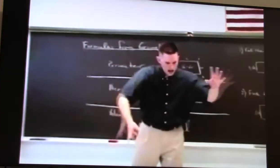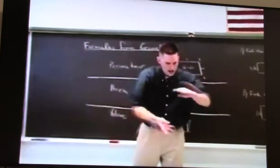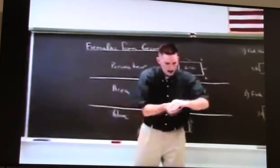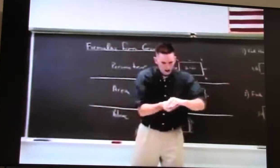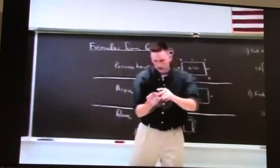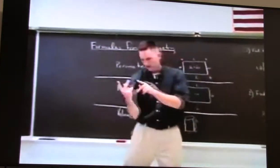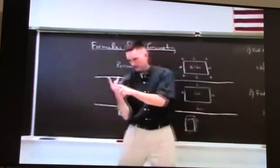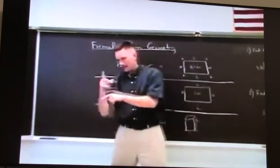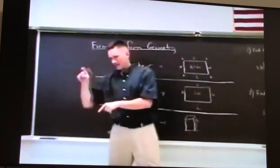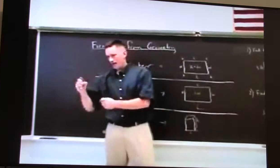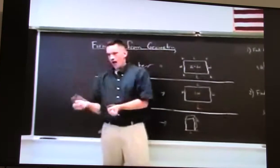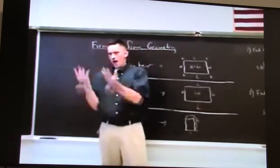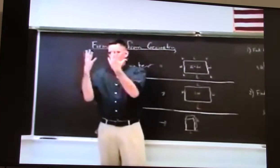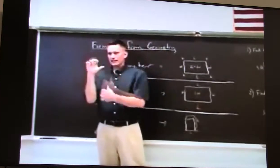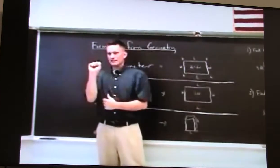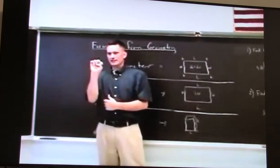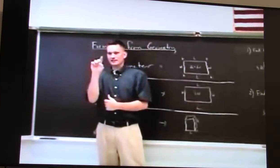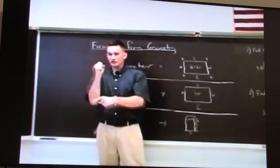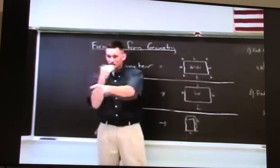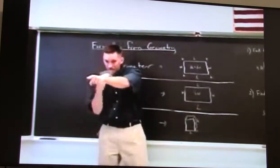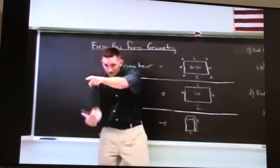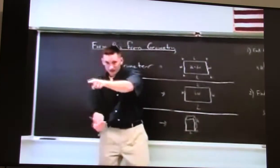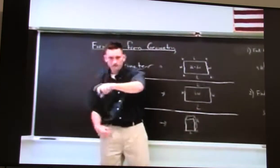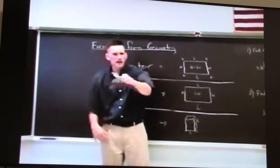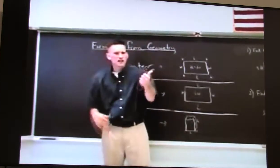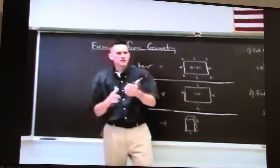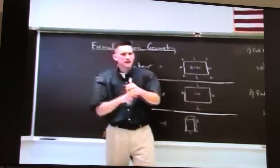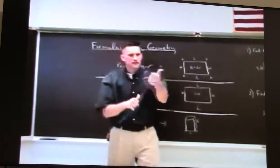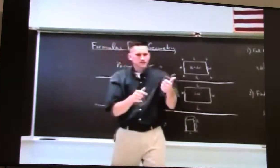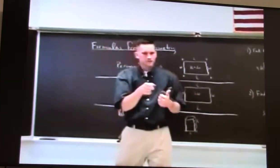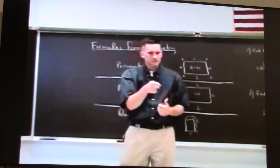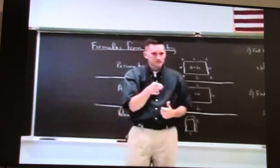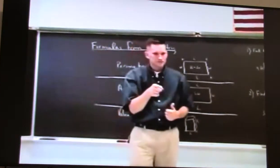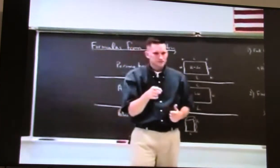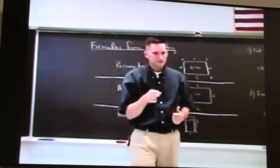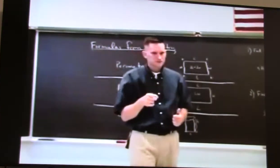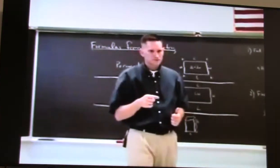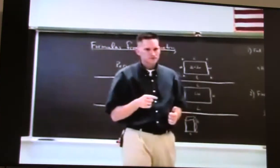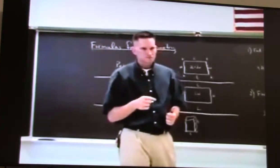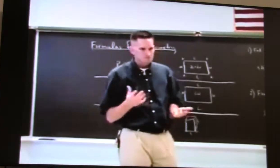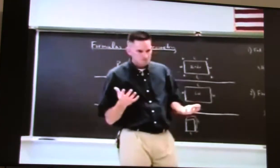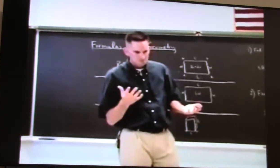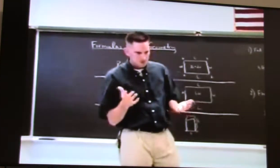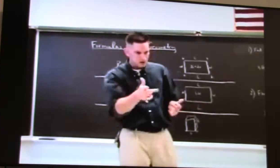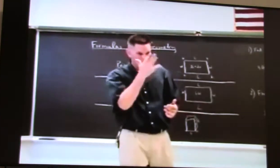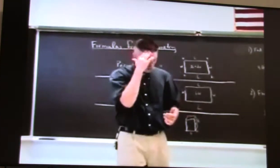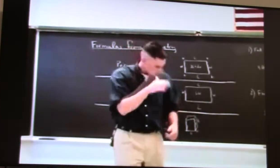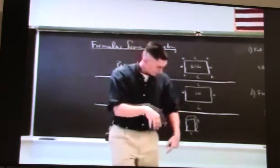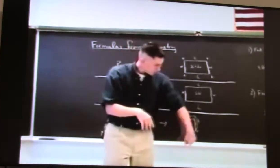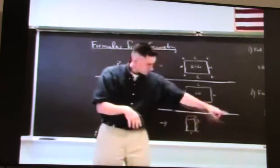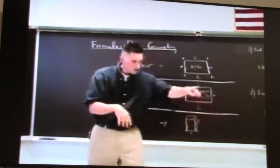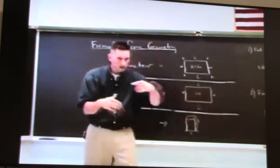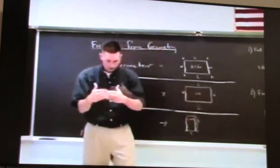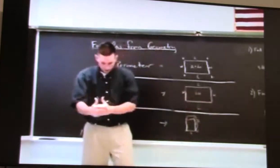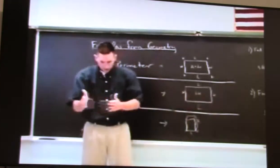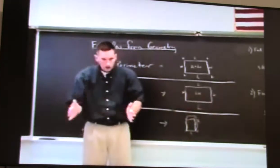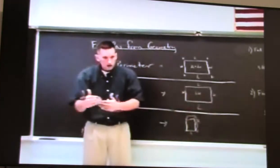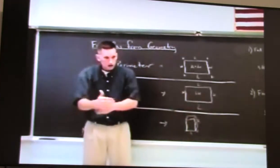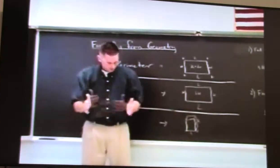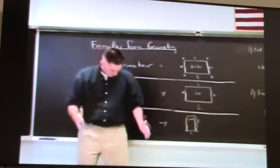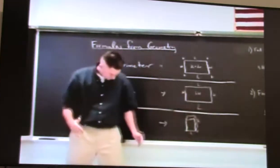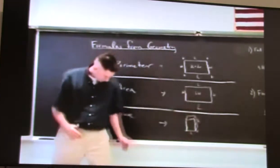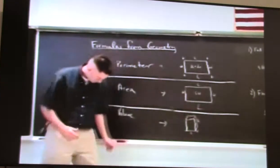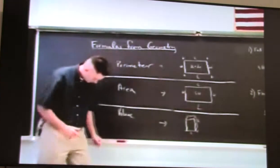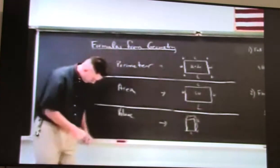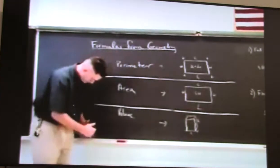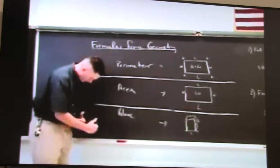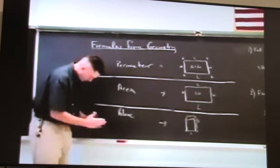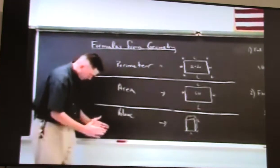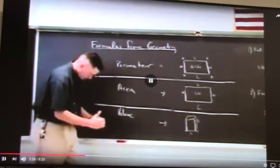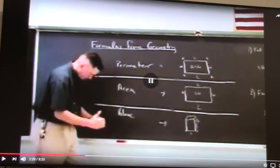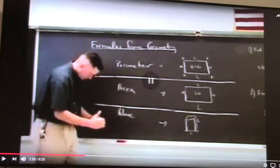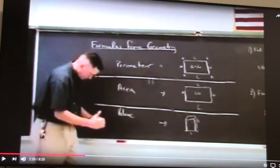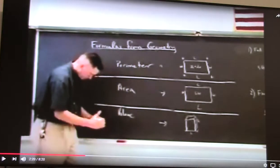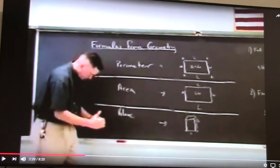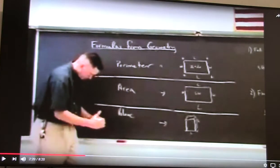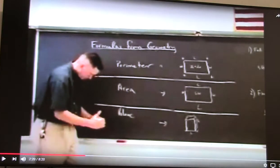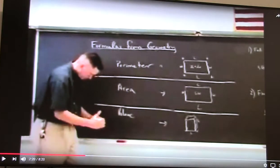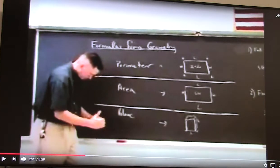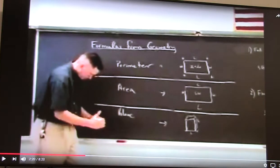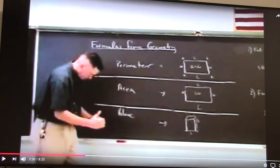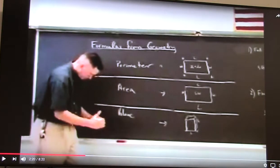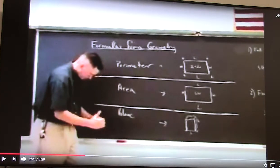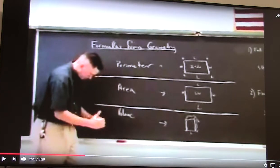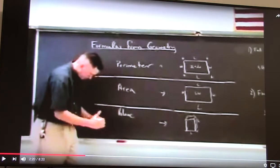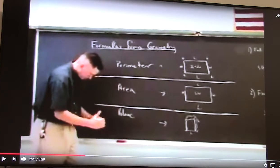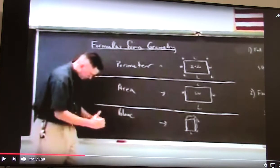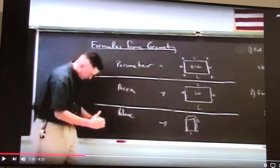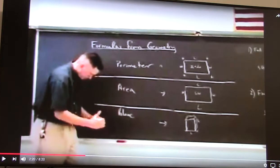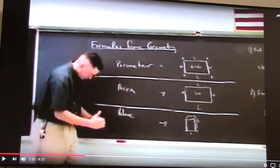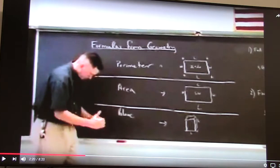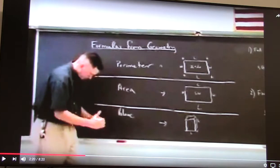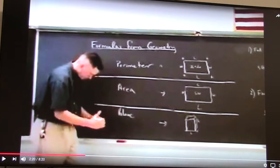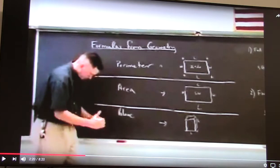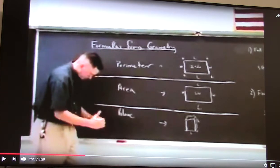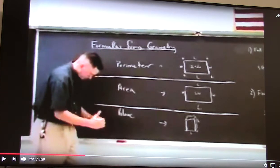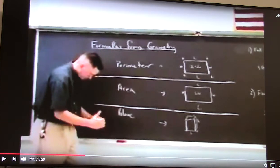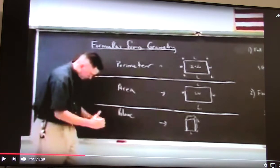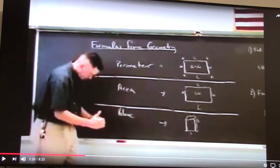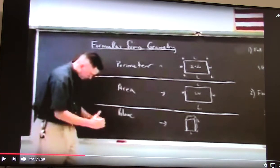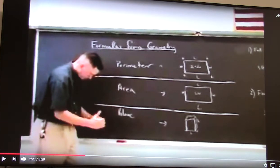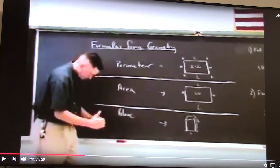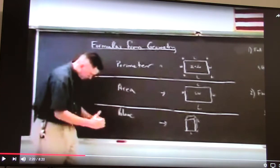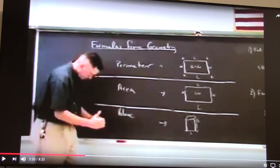"(team assistance: store just pick it up from here.